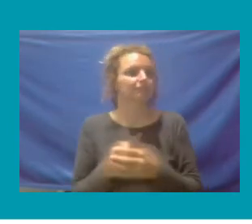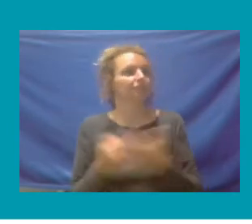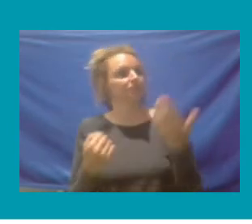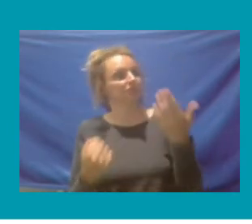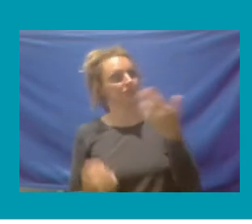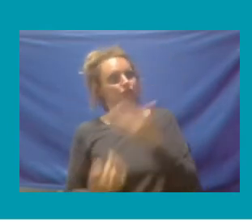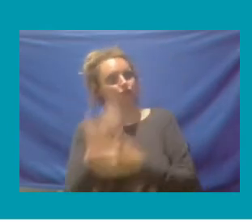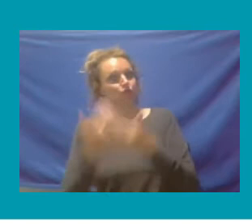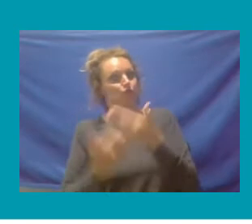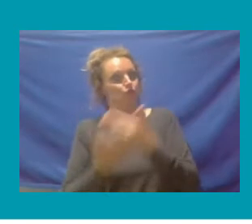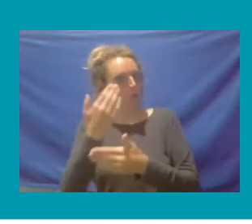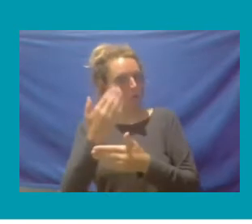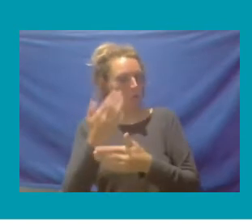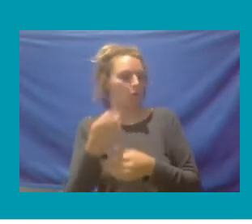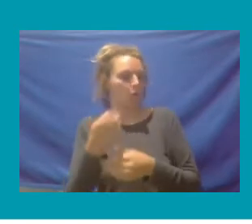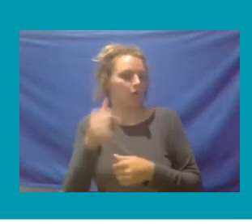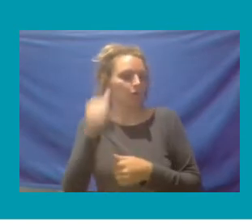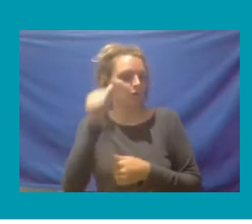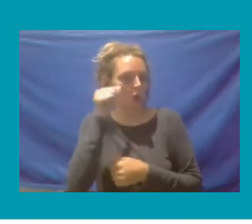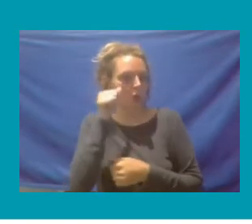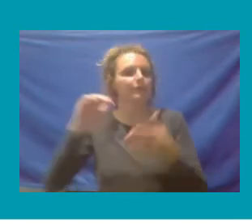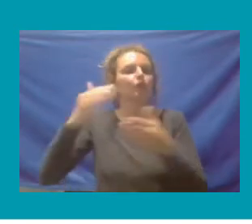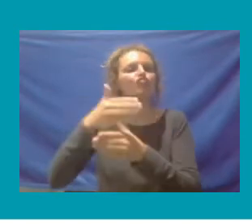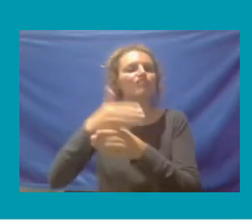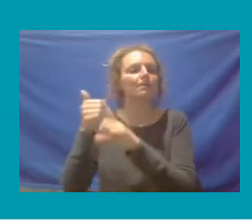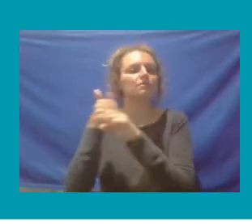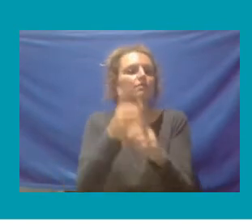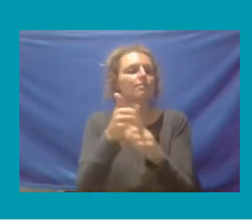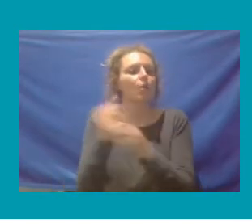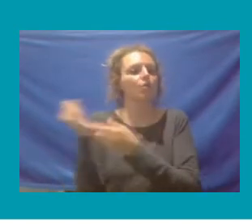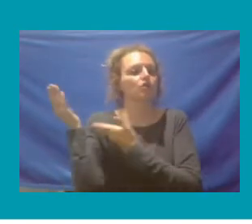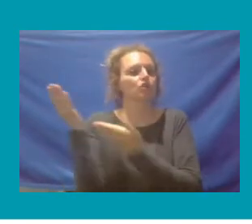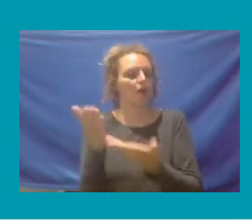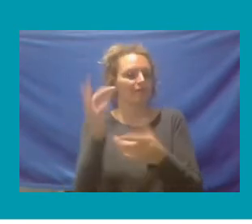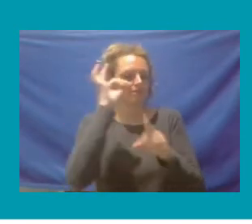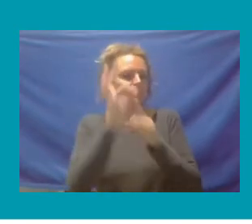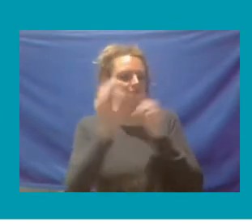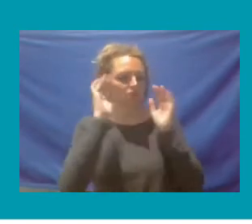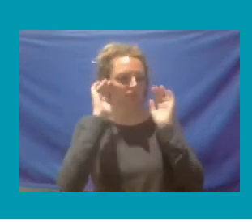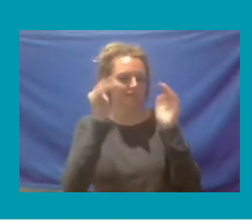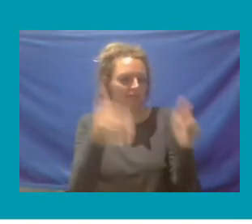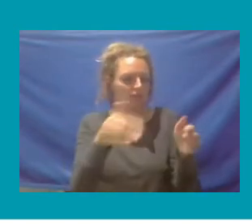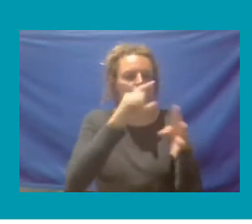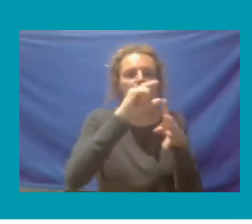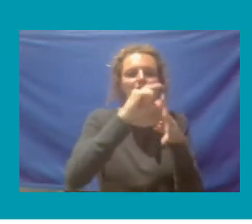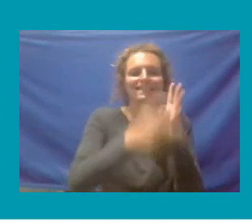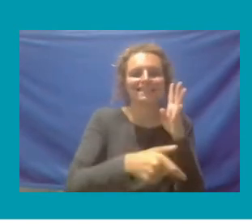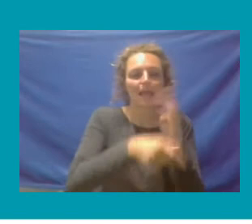support service that is specifically for disabled candidates. So disabled people looking for better or new